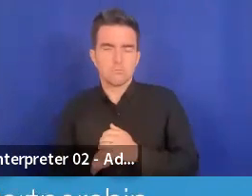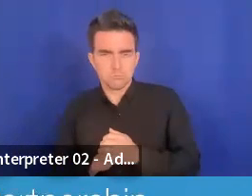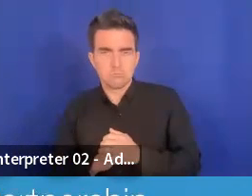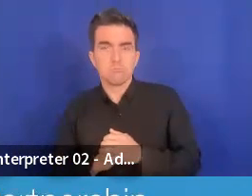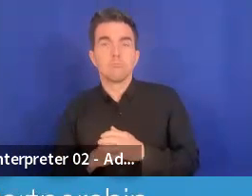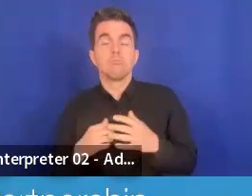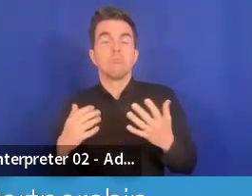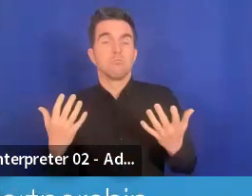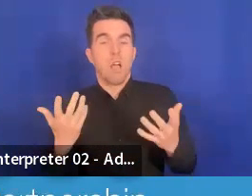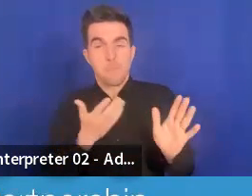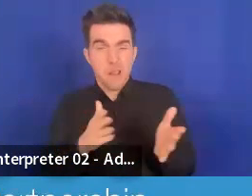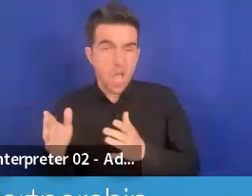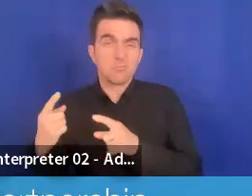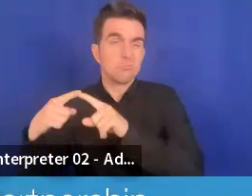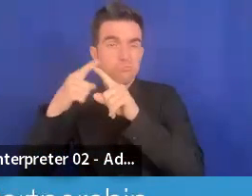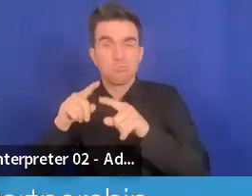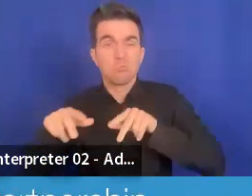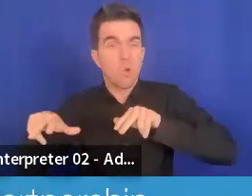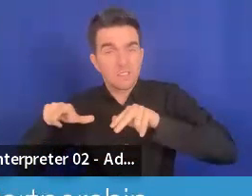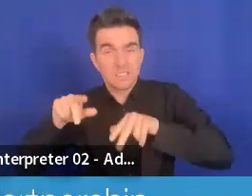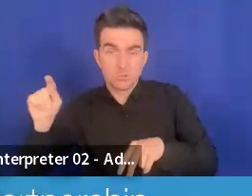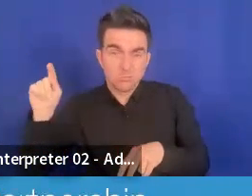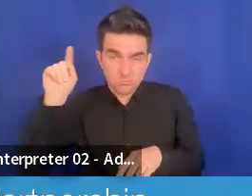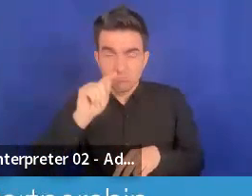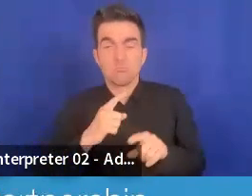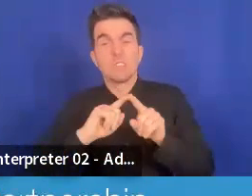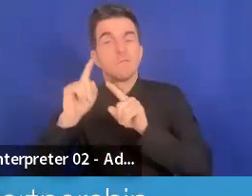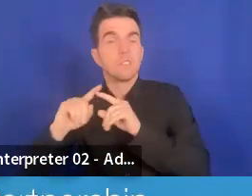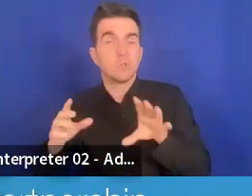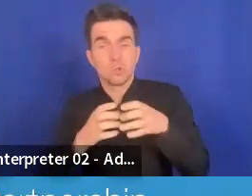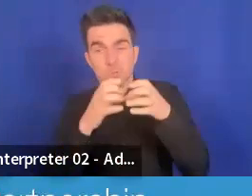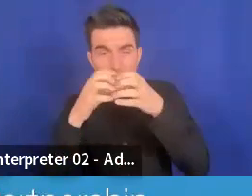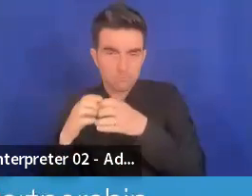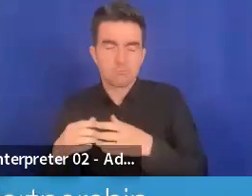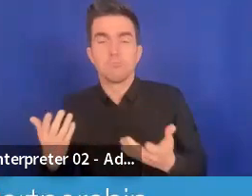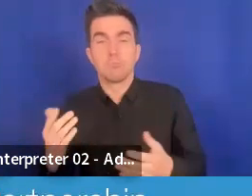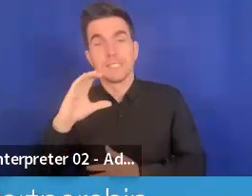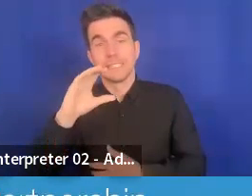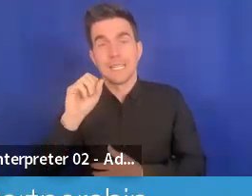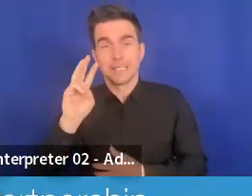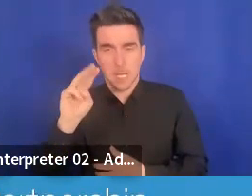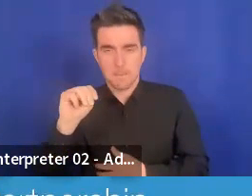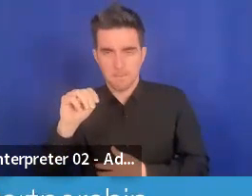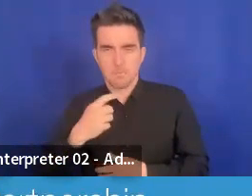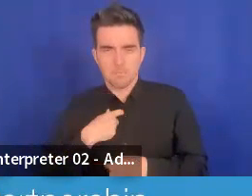For the CSEM, we are working on a couple of side events that I don't have the details